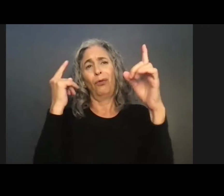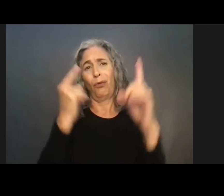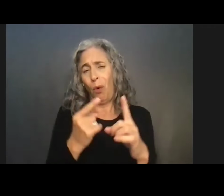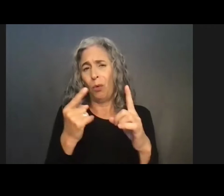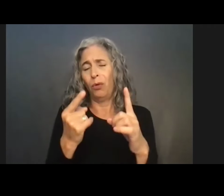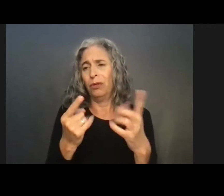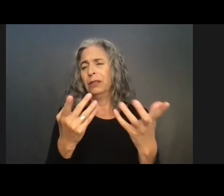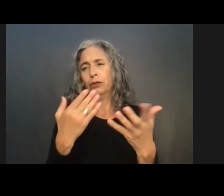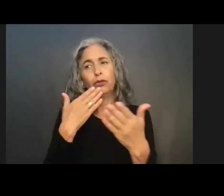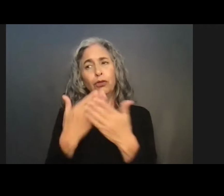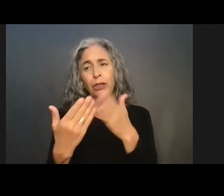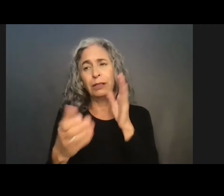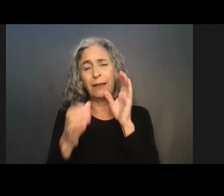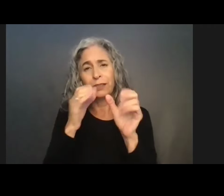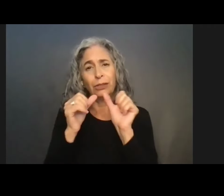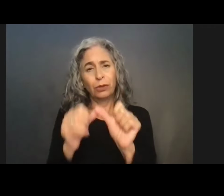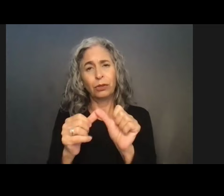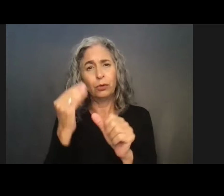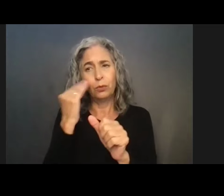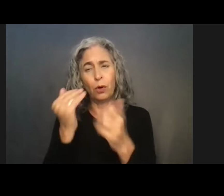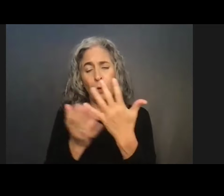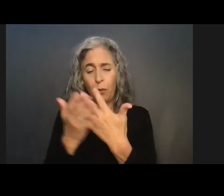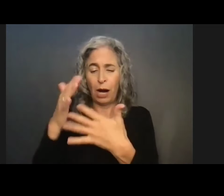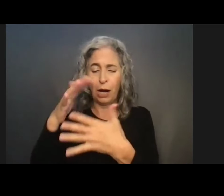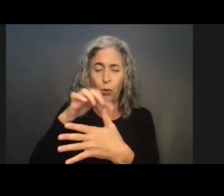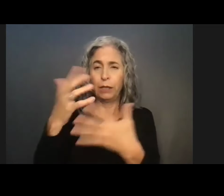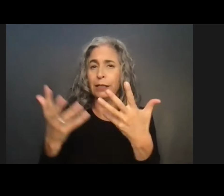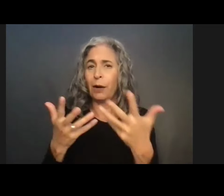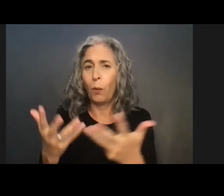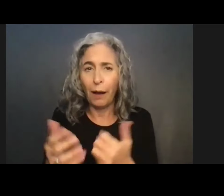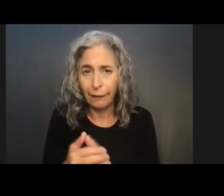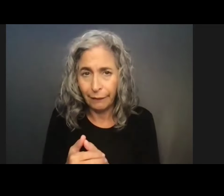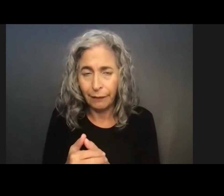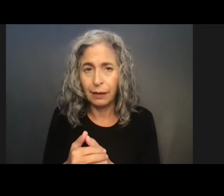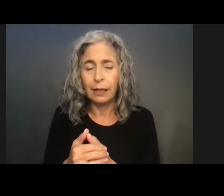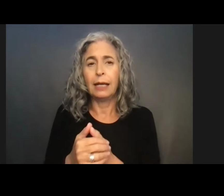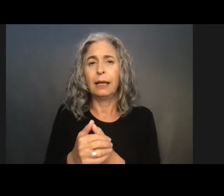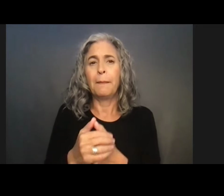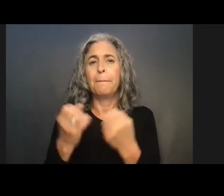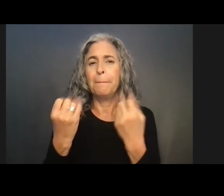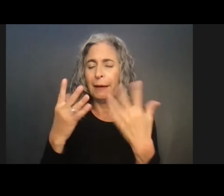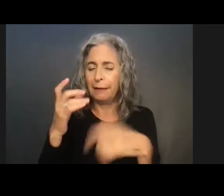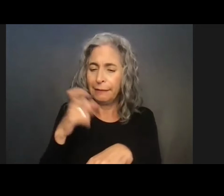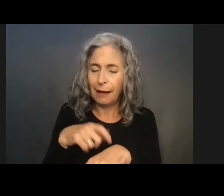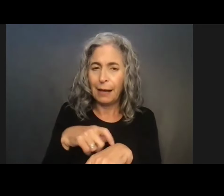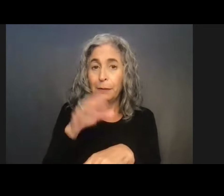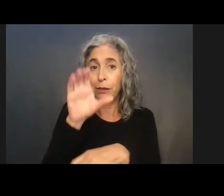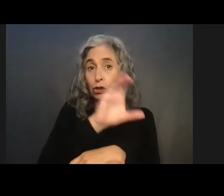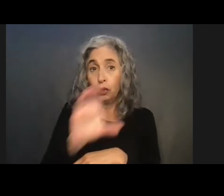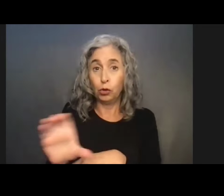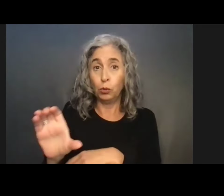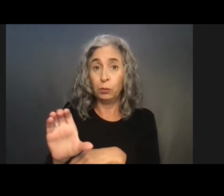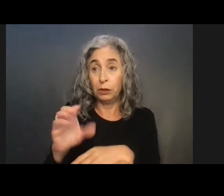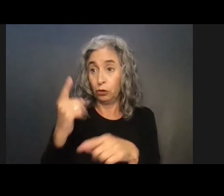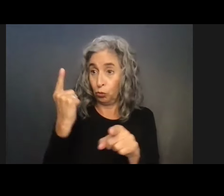to know what your priorities are. And in many cases using Zoom is the right choice depending